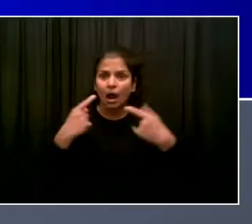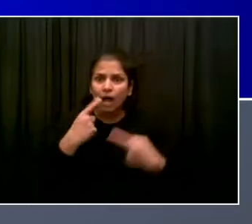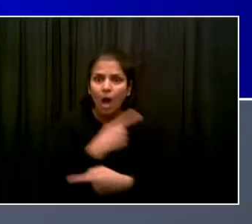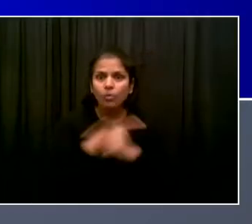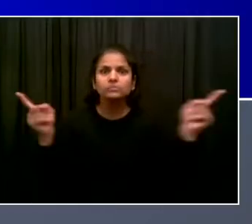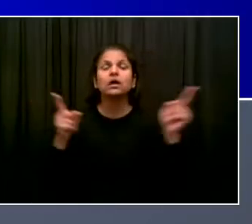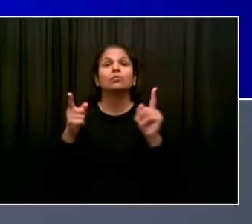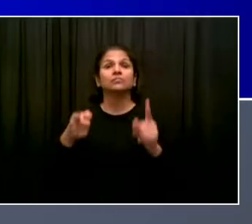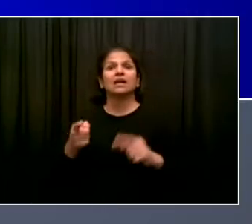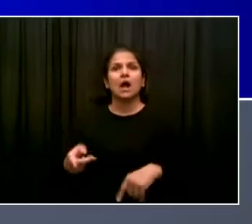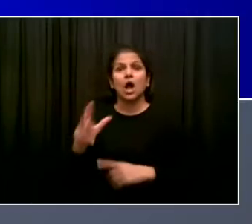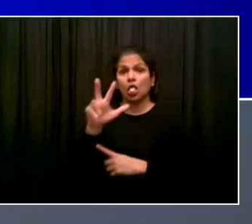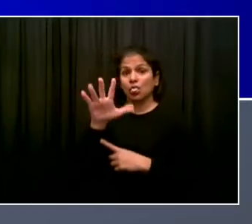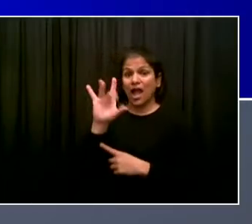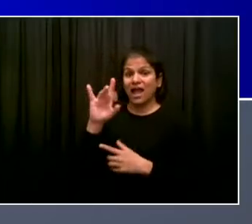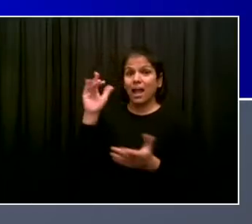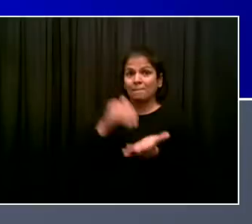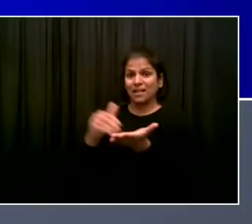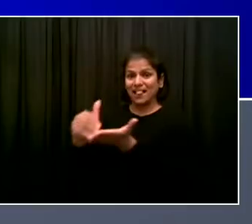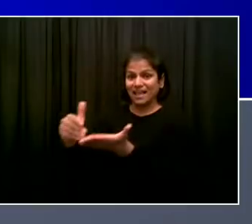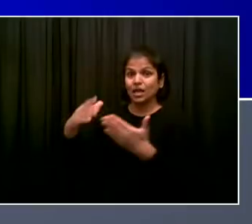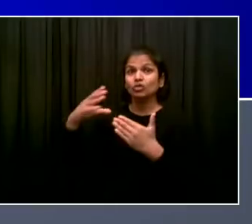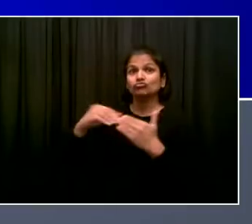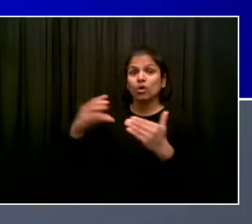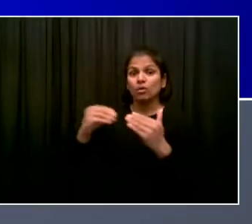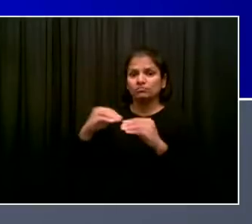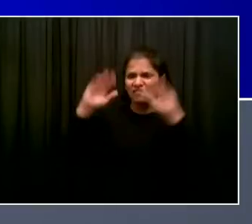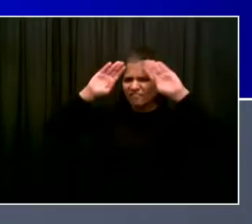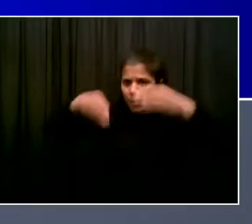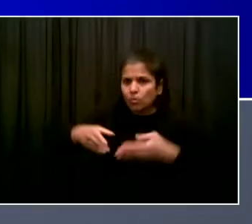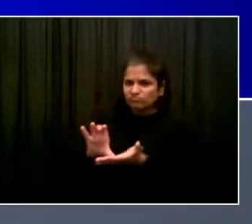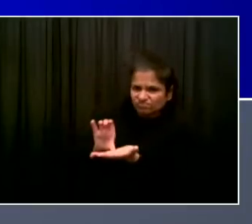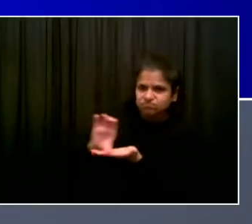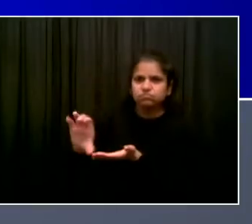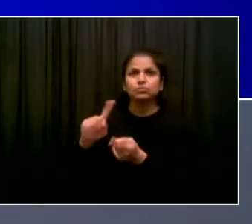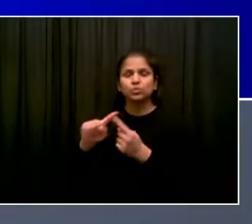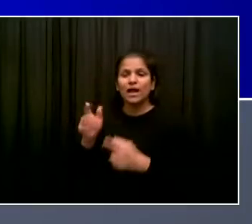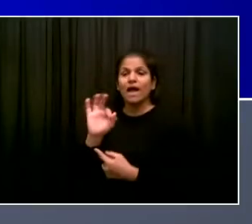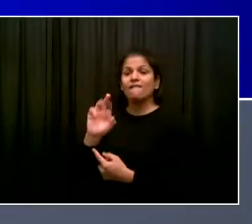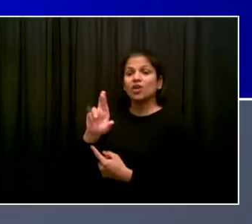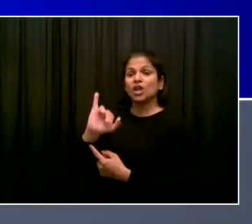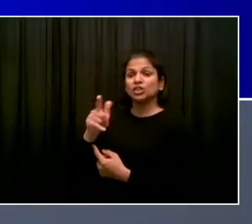BUDGET MODIFICATION WE ADDED $38 MILLION TO START US ON THE PATH TO MORE